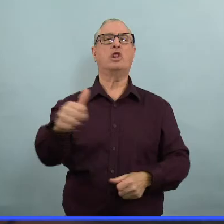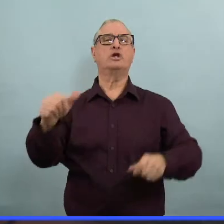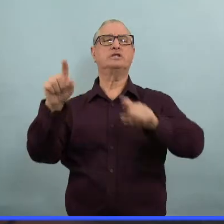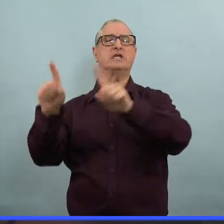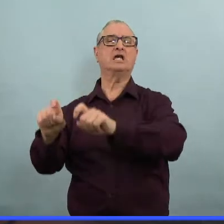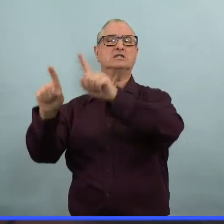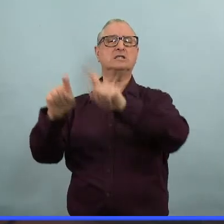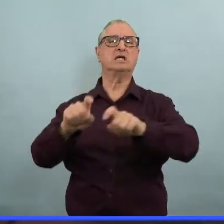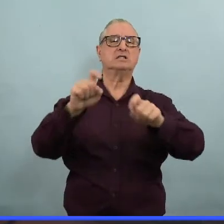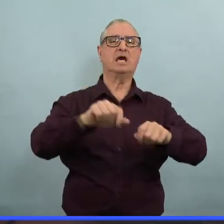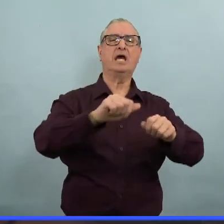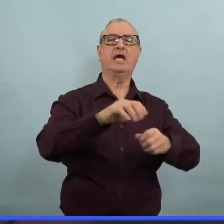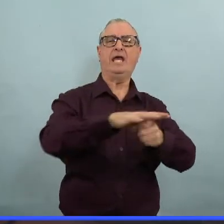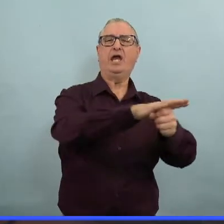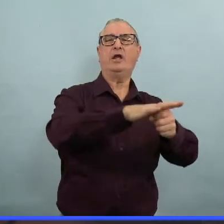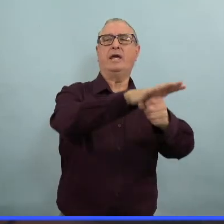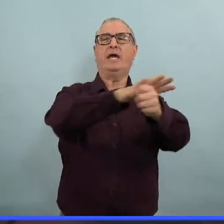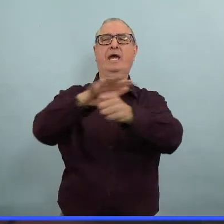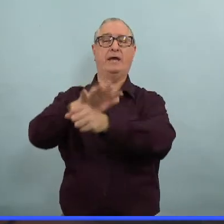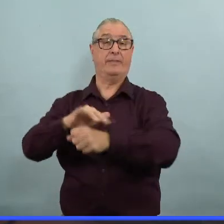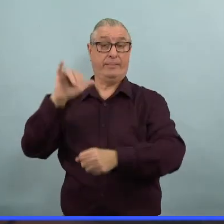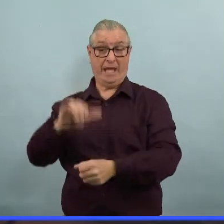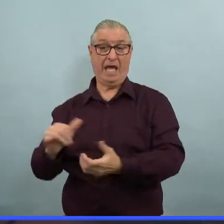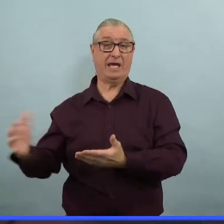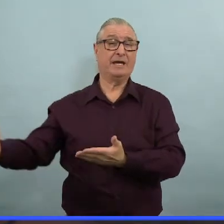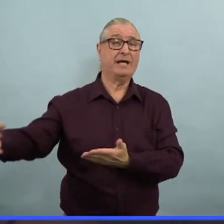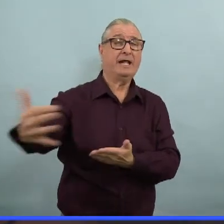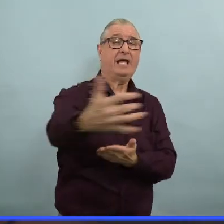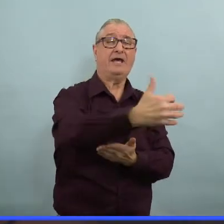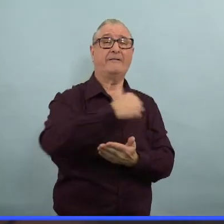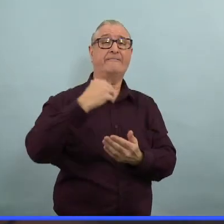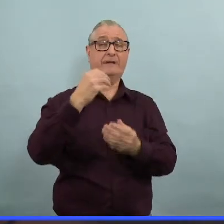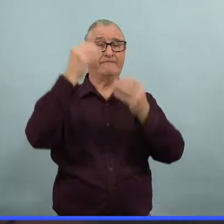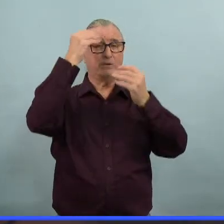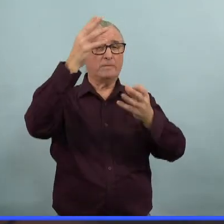two ago so there's a number of indicators that we look at and we've actually we presented those